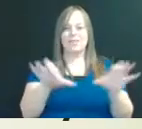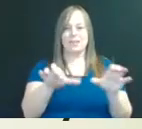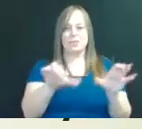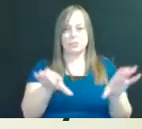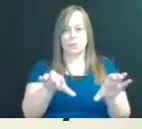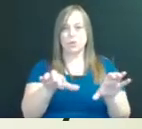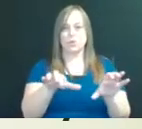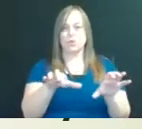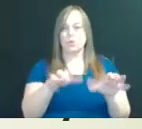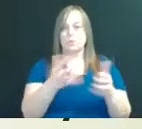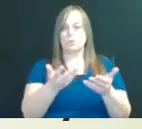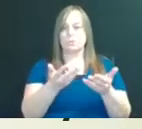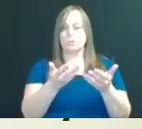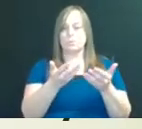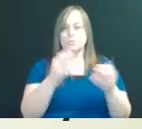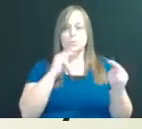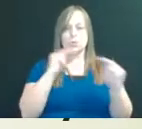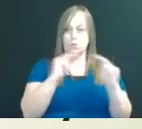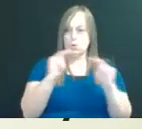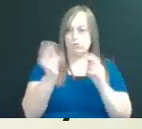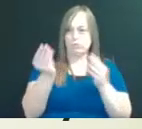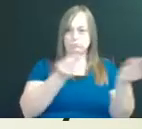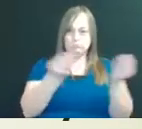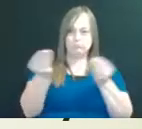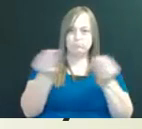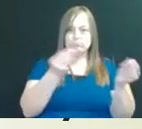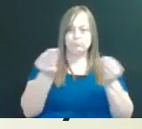is to negotiate and collaborate